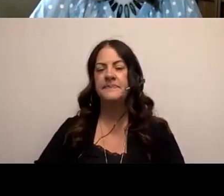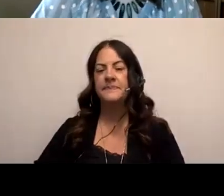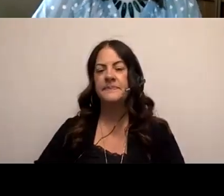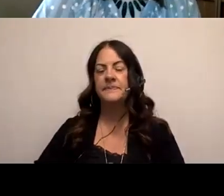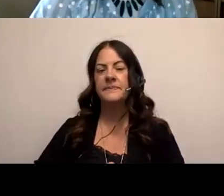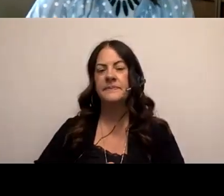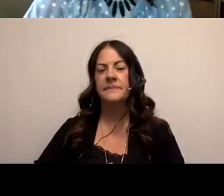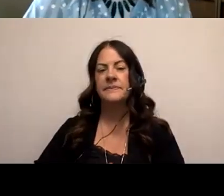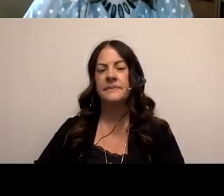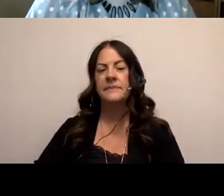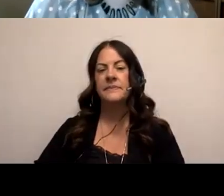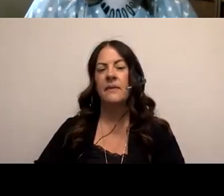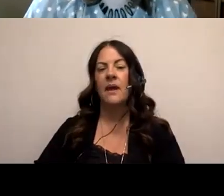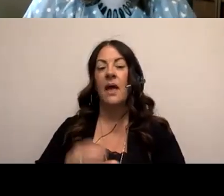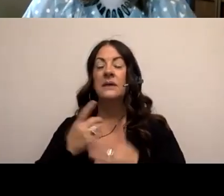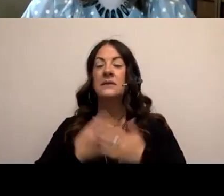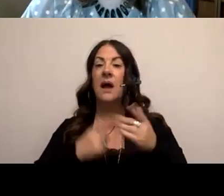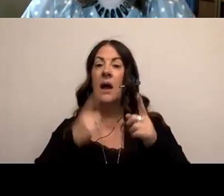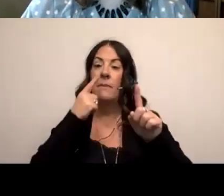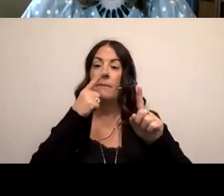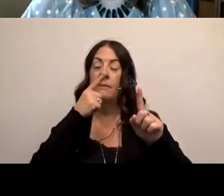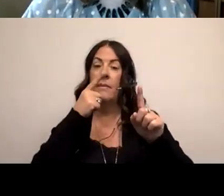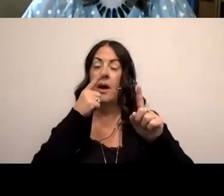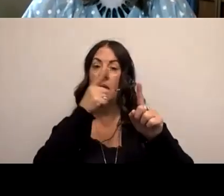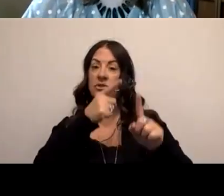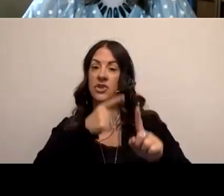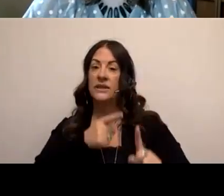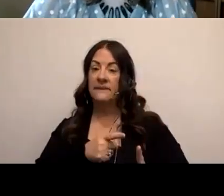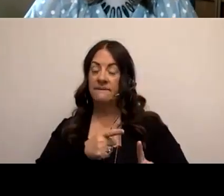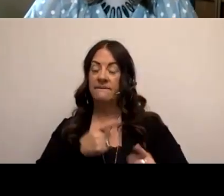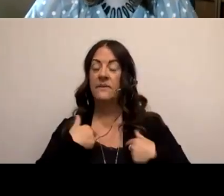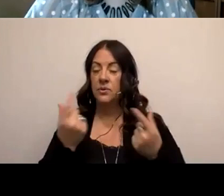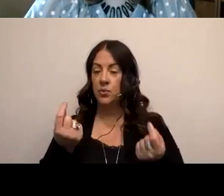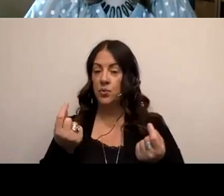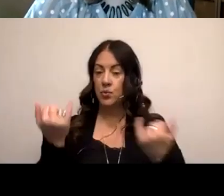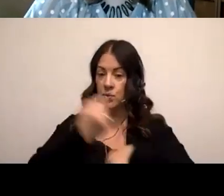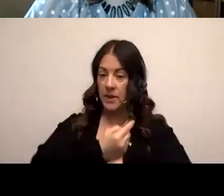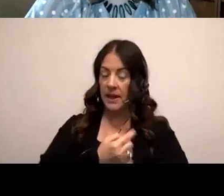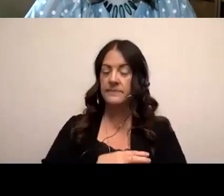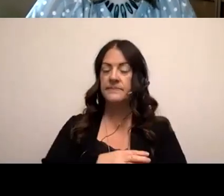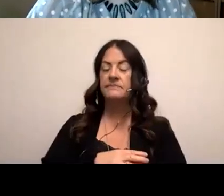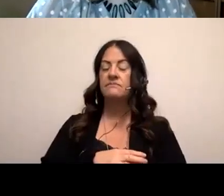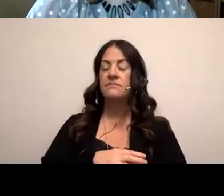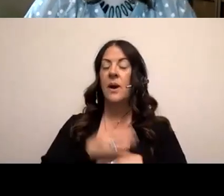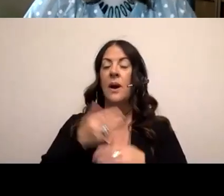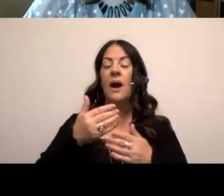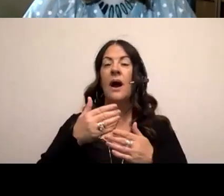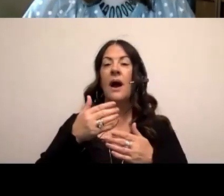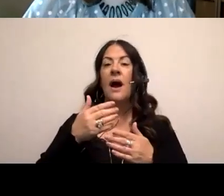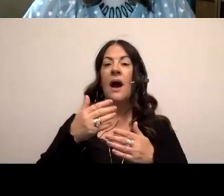OBJECTIVES WE HAVE FOR TODAY BY THE TIME YOU LEAVE HERE TODAY I REALLY WANT YOU TO FEEL